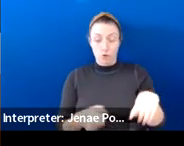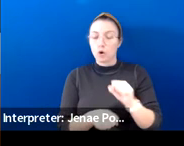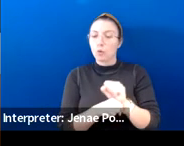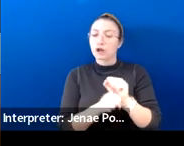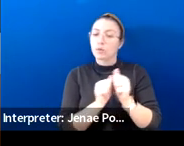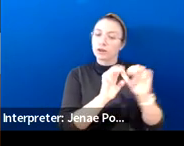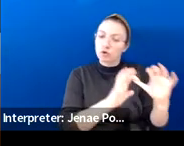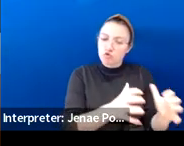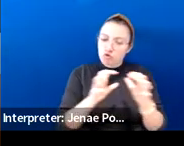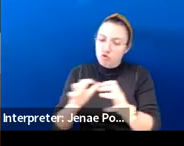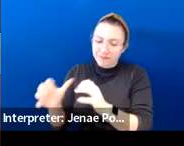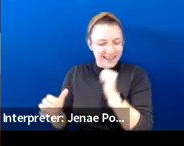instead of individual clients.